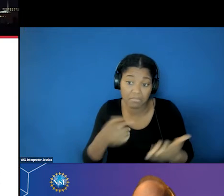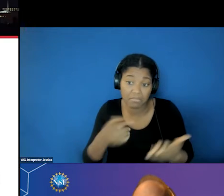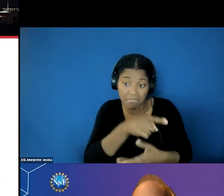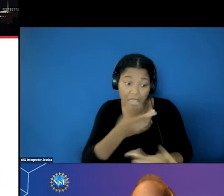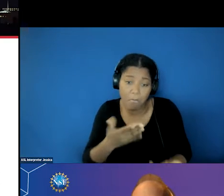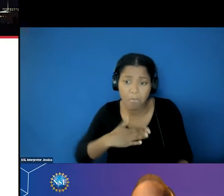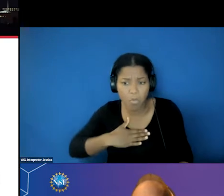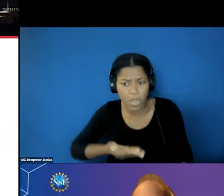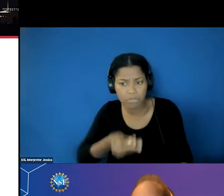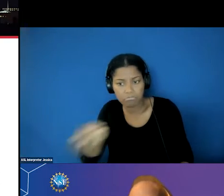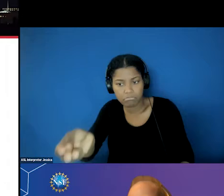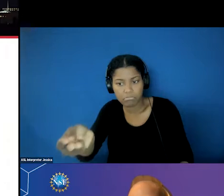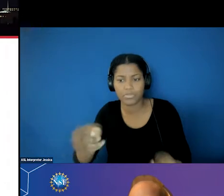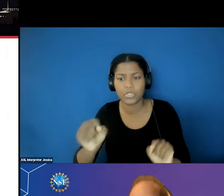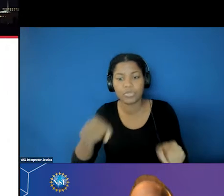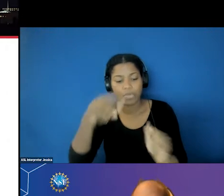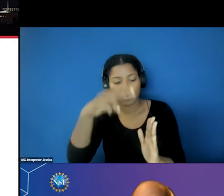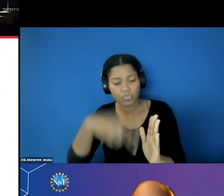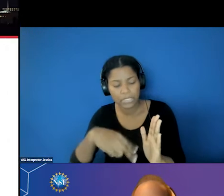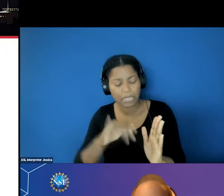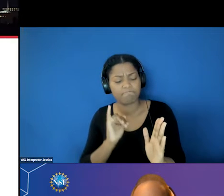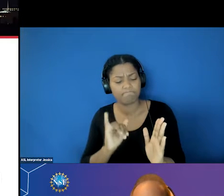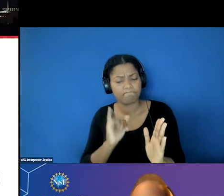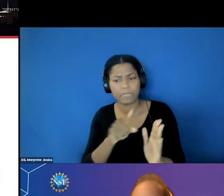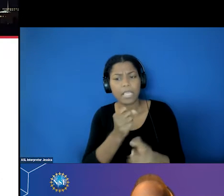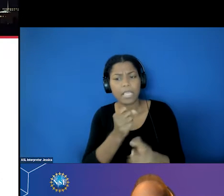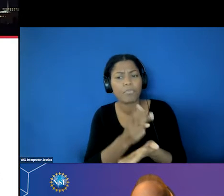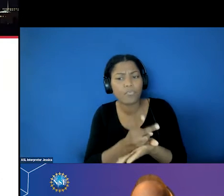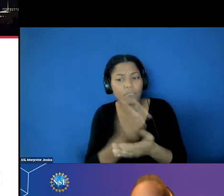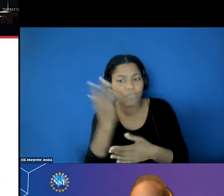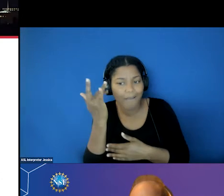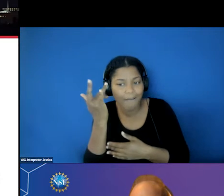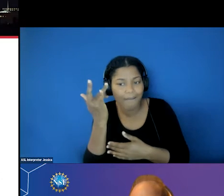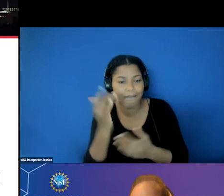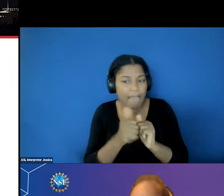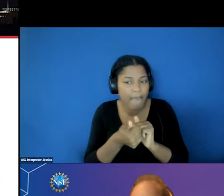And you can see what makes or at least hear, about what makes for a successful proposal from,